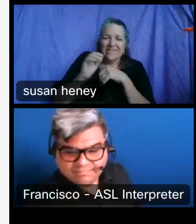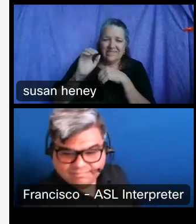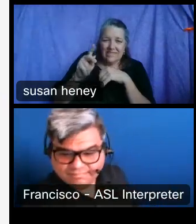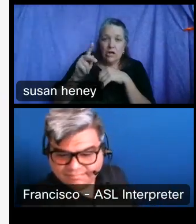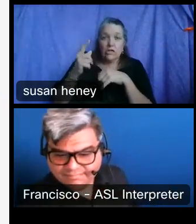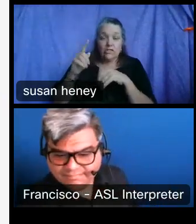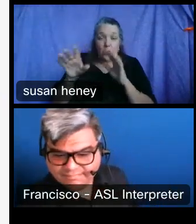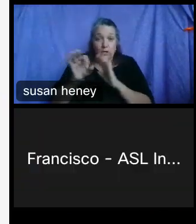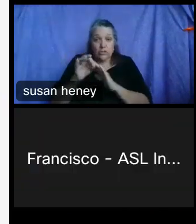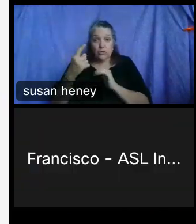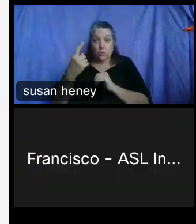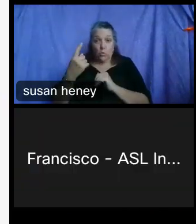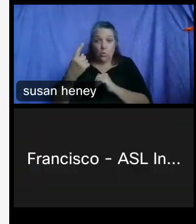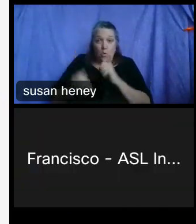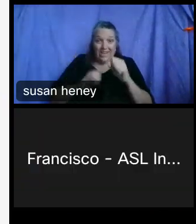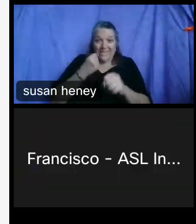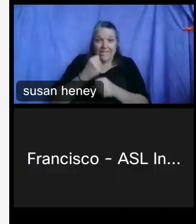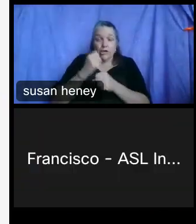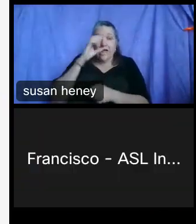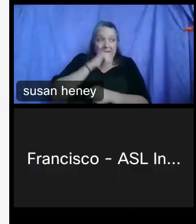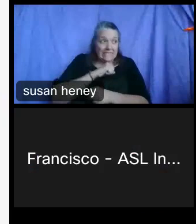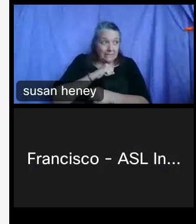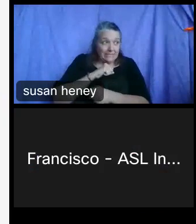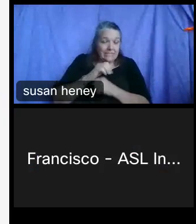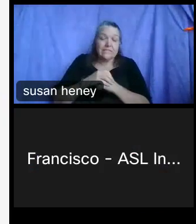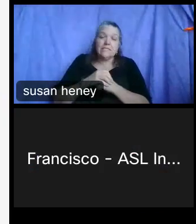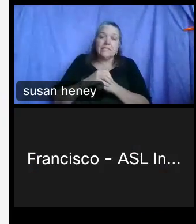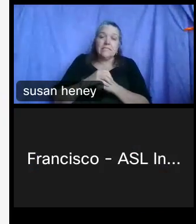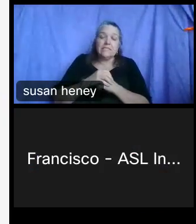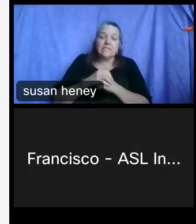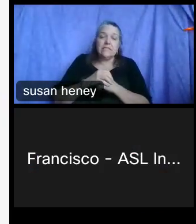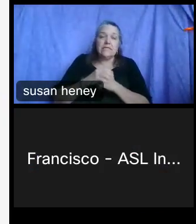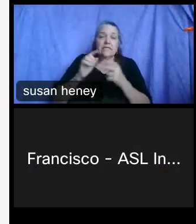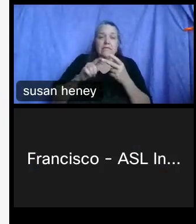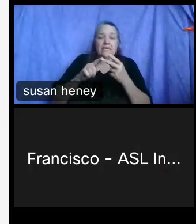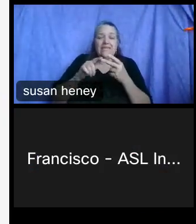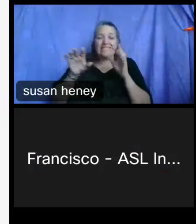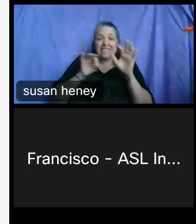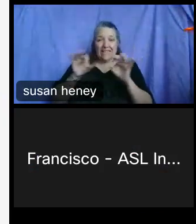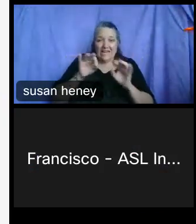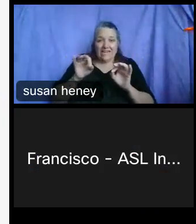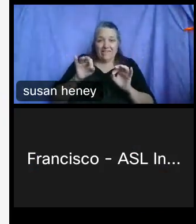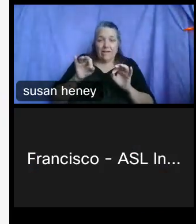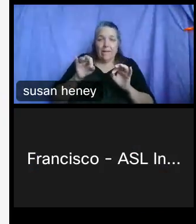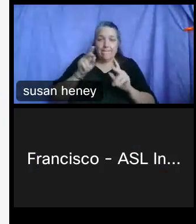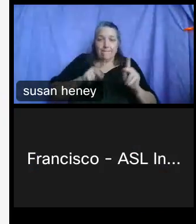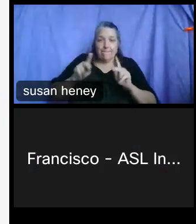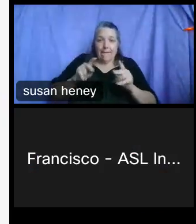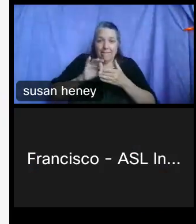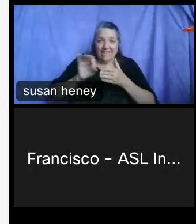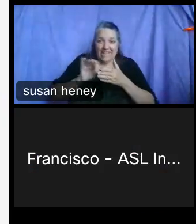We are going to select Selected Population Profiles, and we now are going to go to Topics.